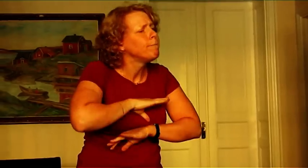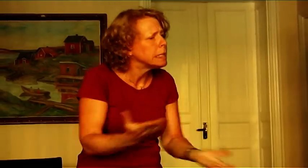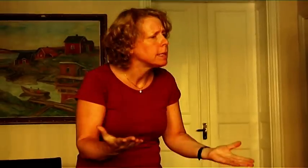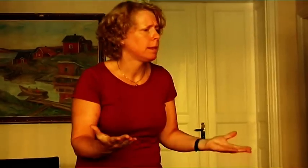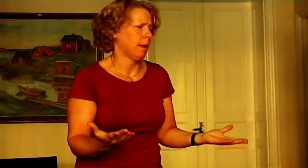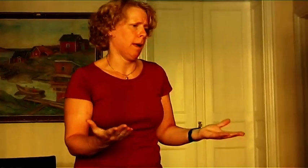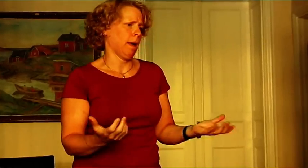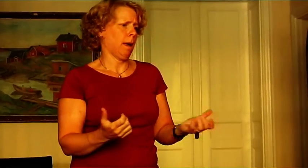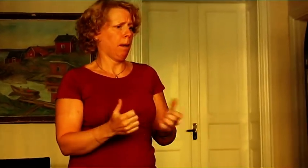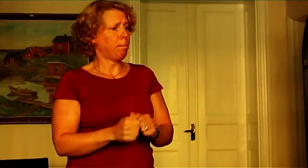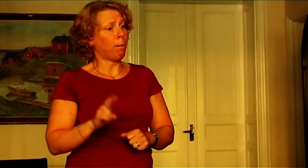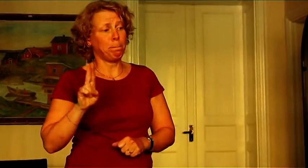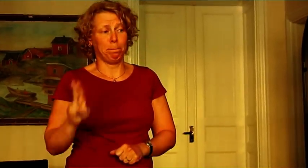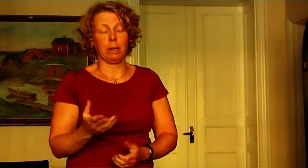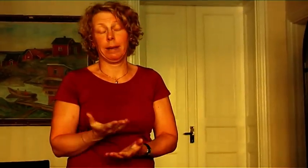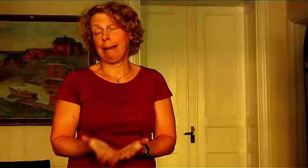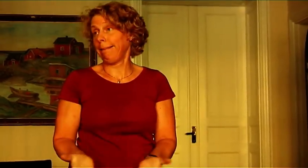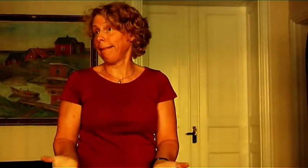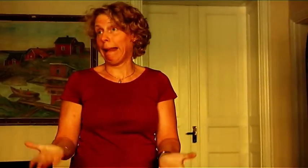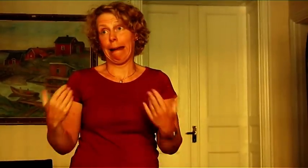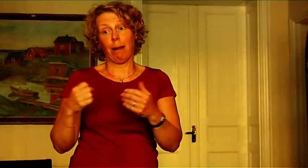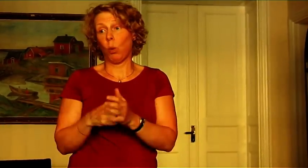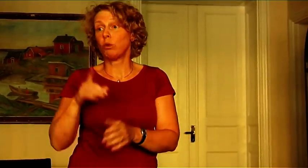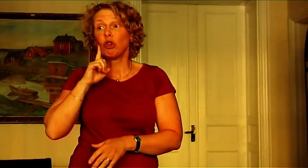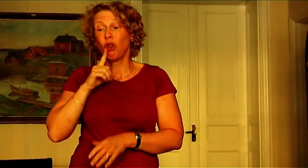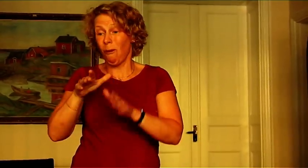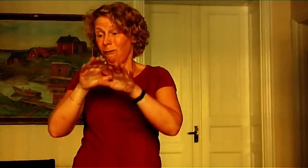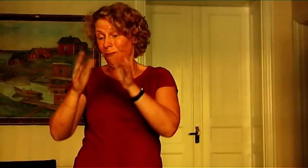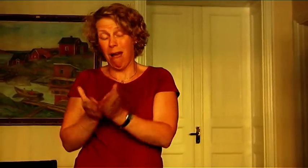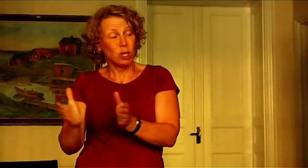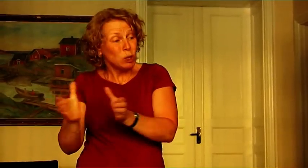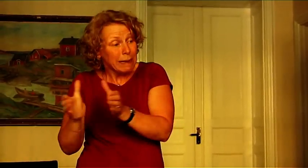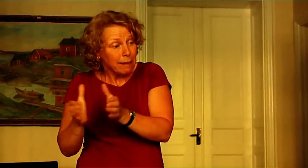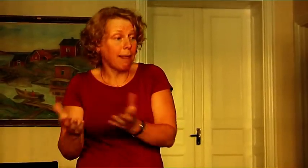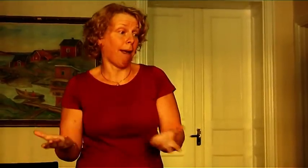you don't exist. But it wasn't easy the deaf community is so small.